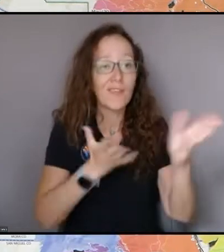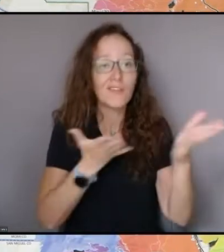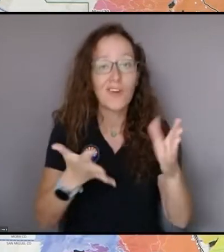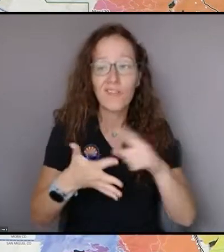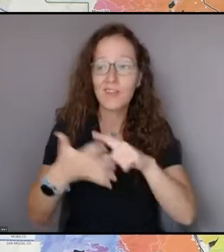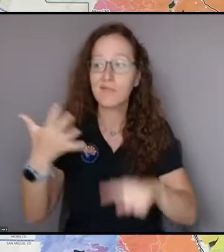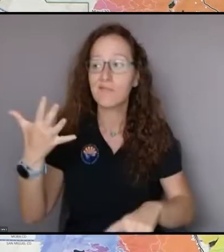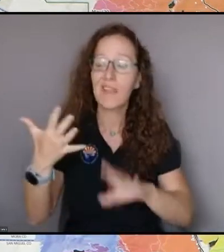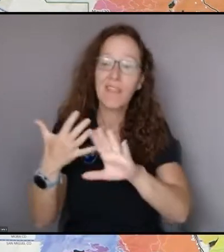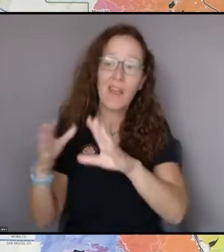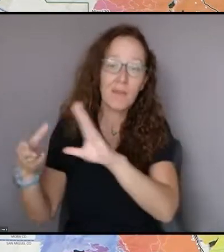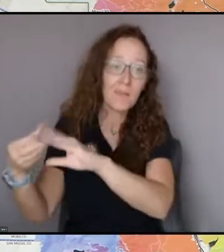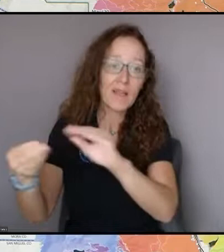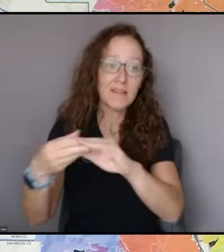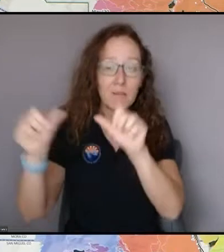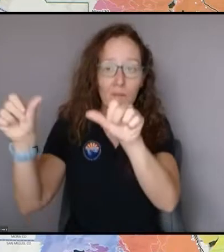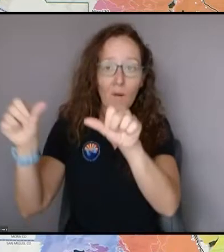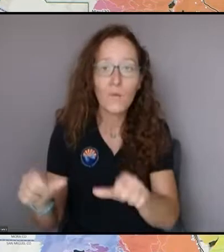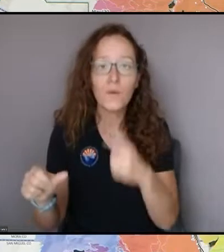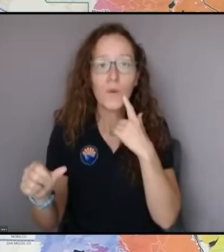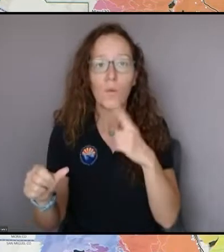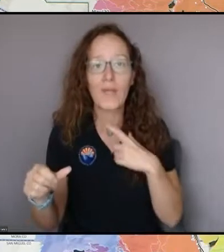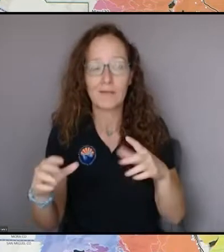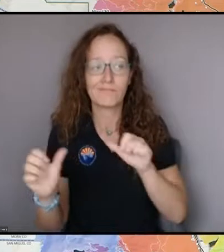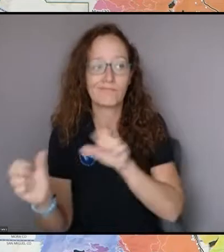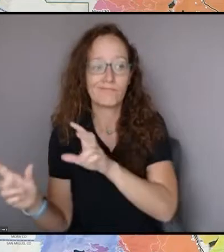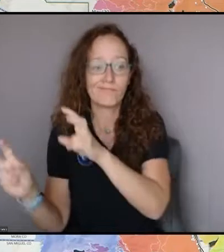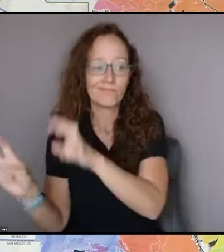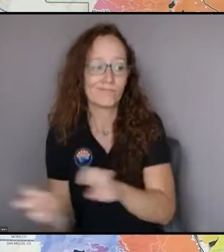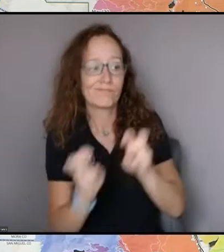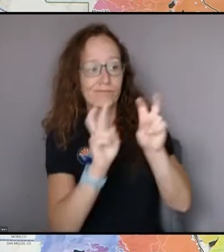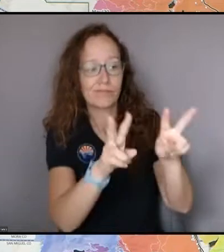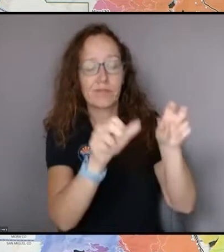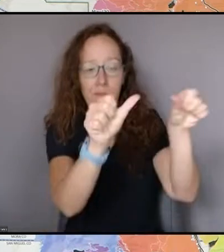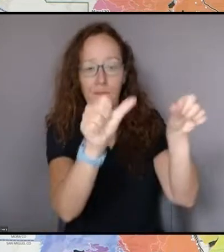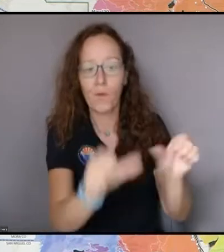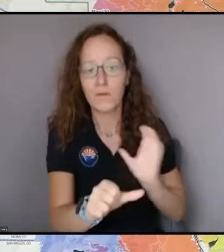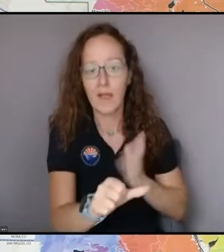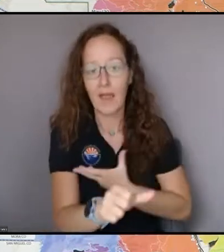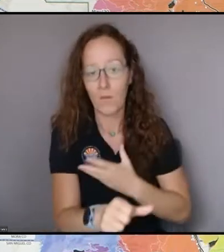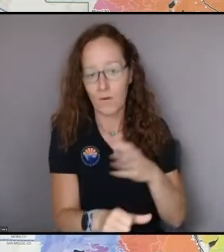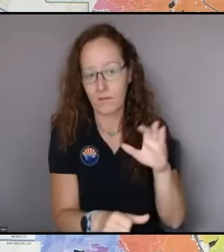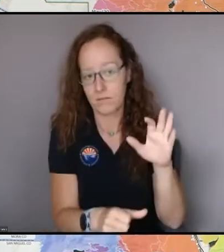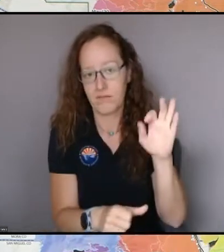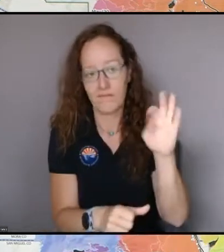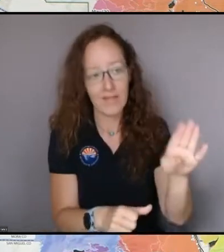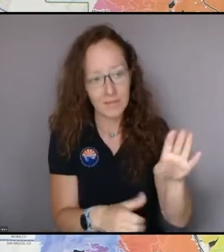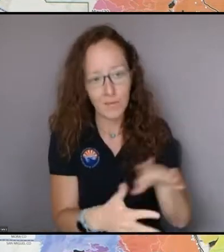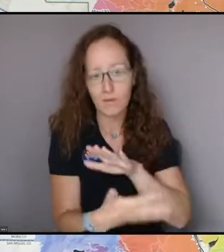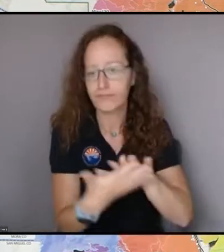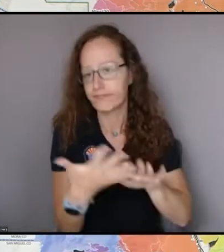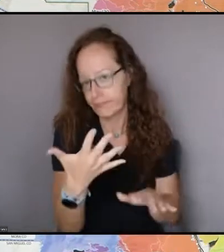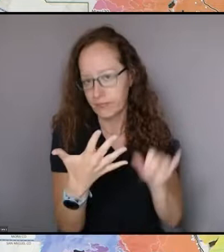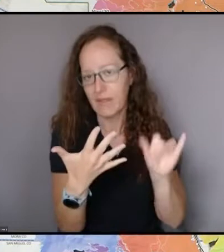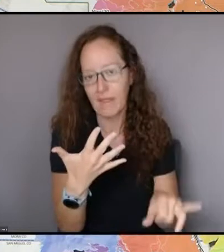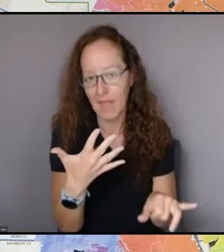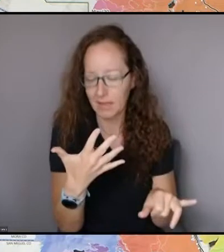and the post fire effects. And the team will still be the primary source of information as it deals